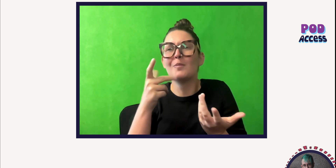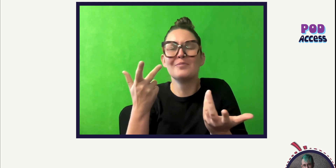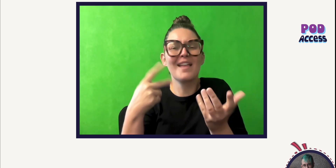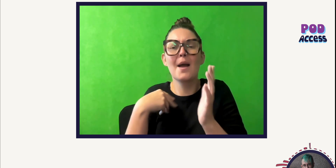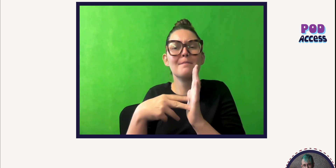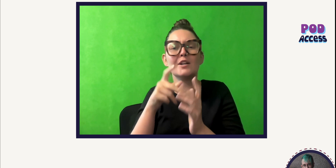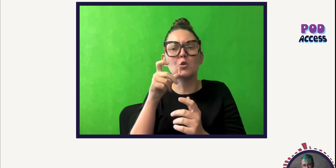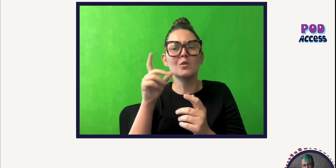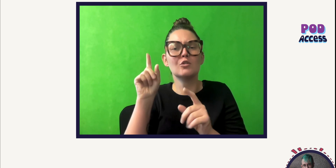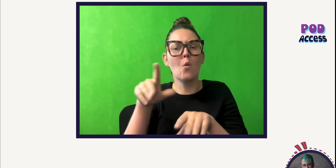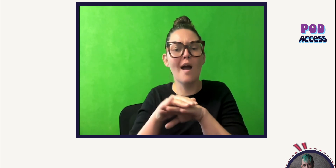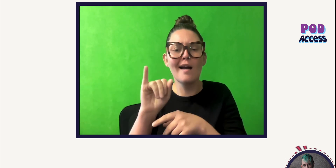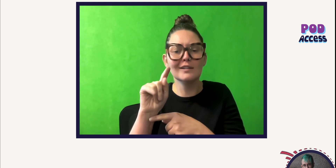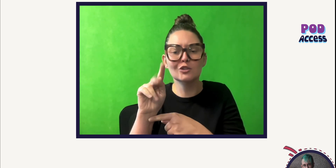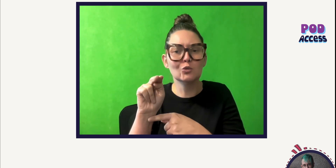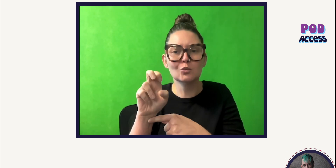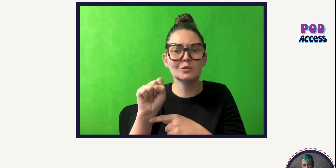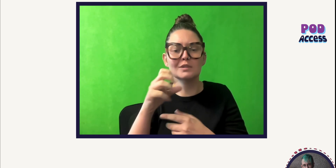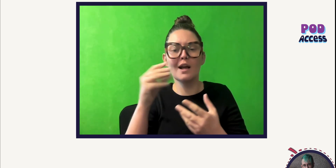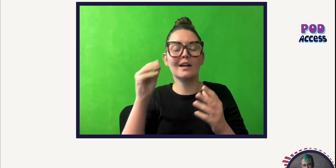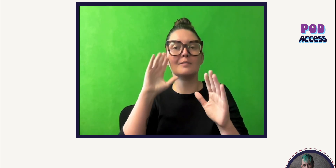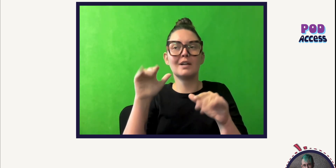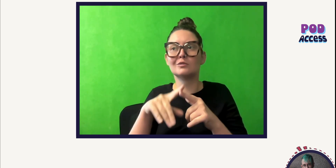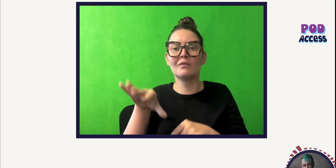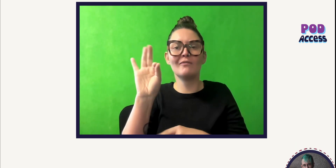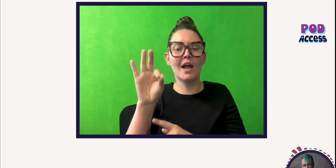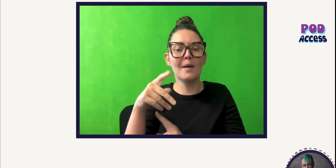I mean, who goes on iTunes expecting to find podcasts